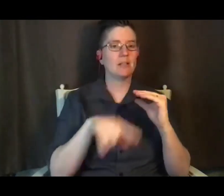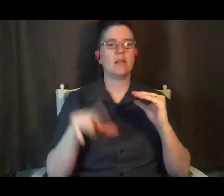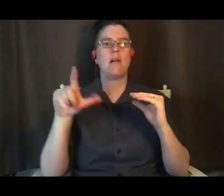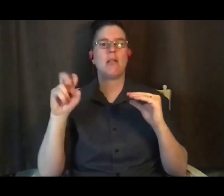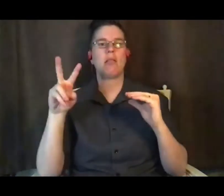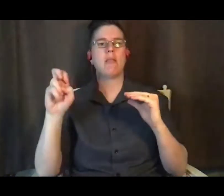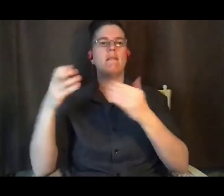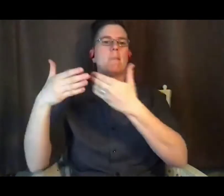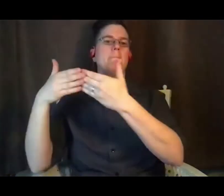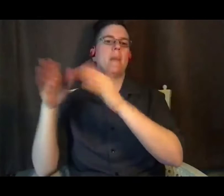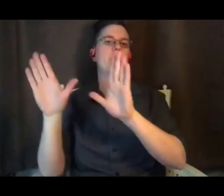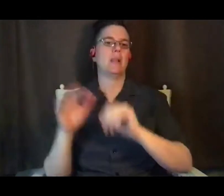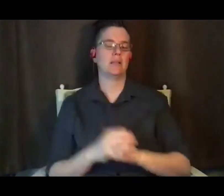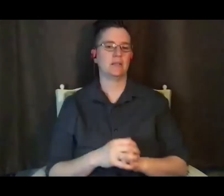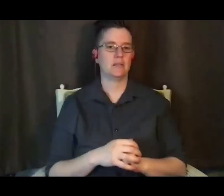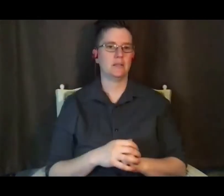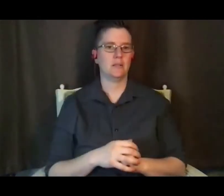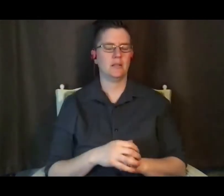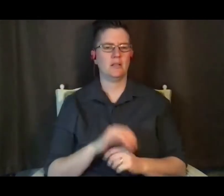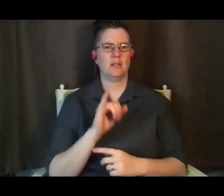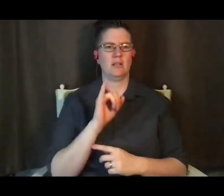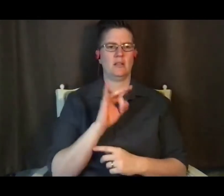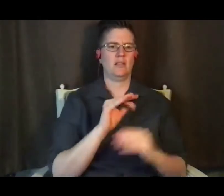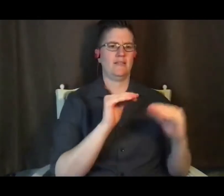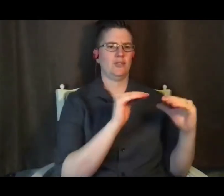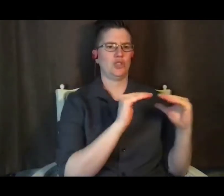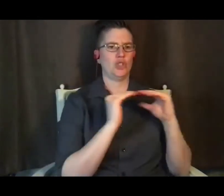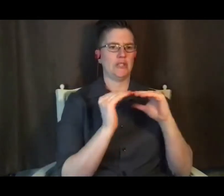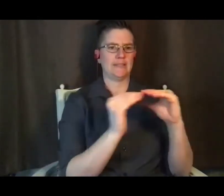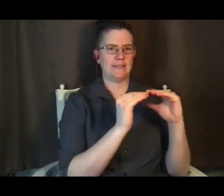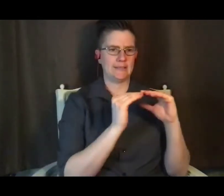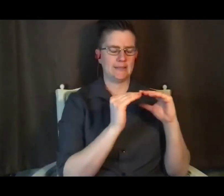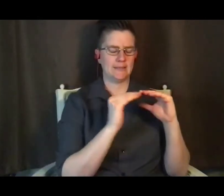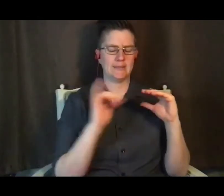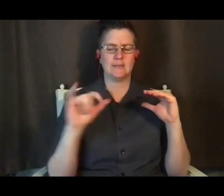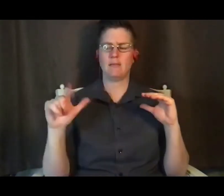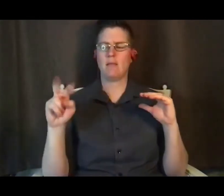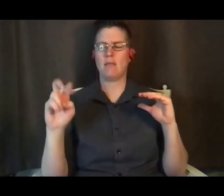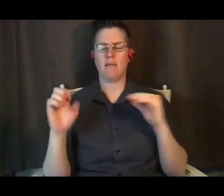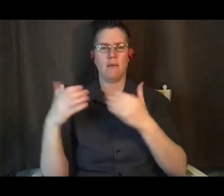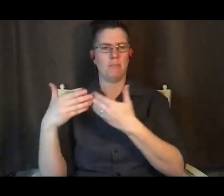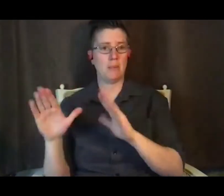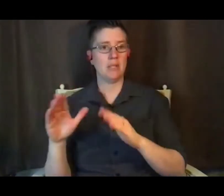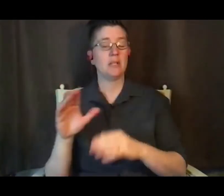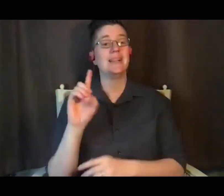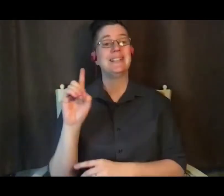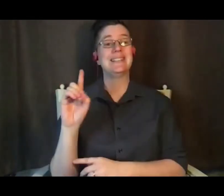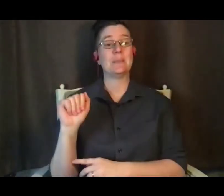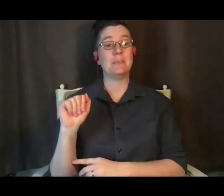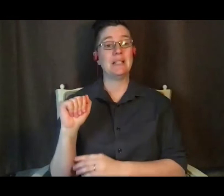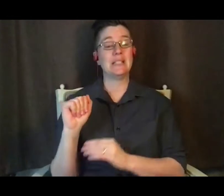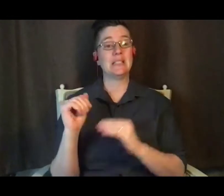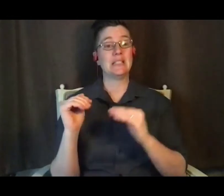if justice is what love looks like in public then disability justice teaches us how to actually care